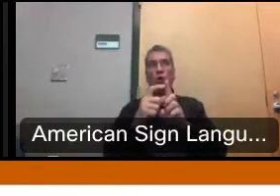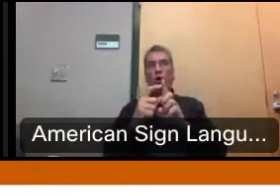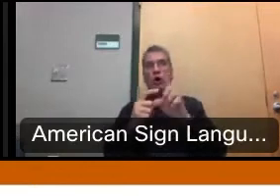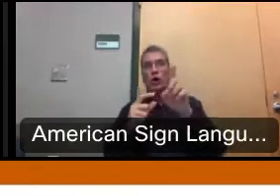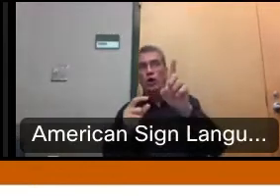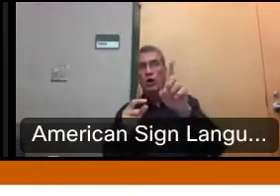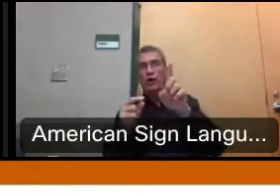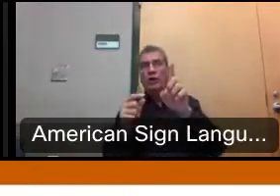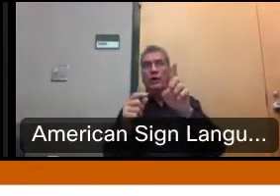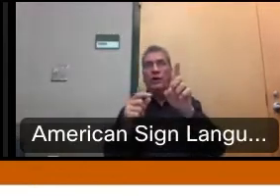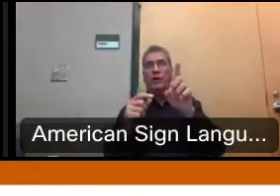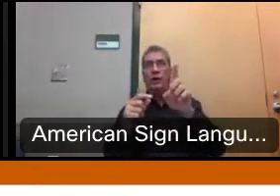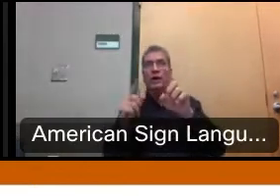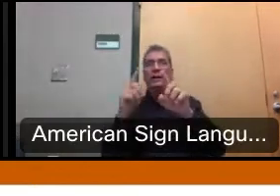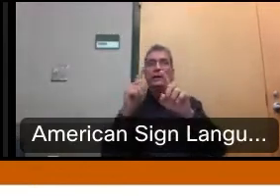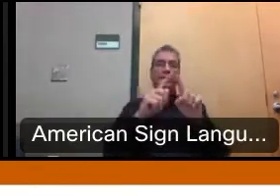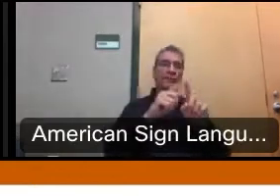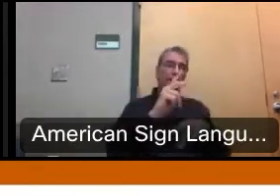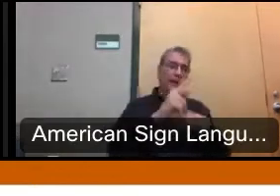versions that have different kind of conversations happening in different communication skills